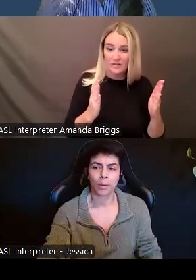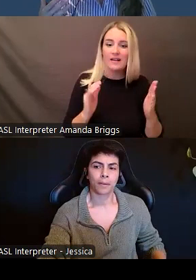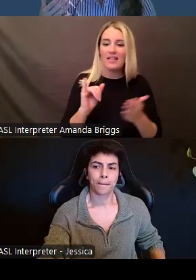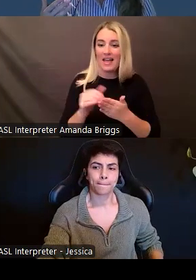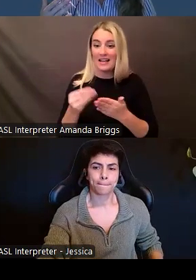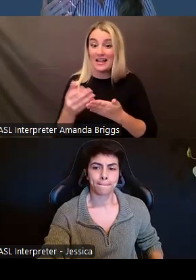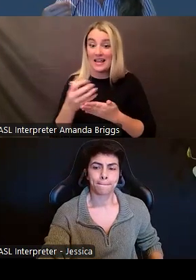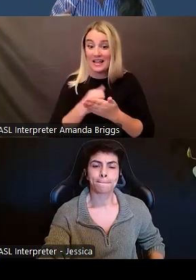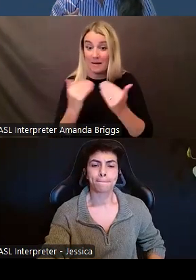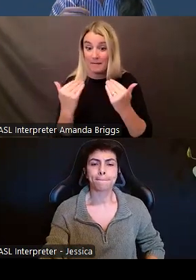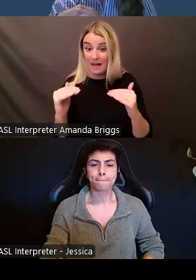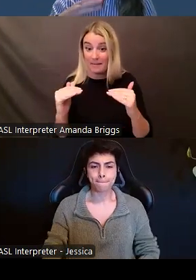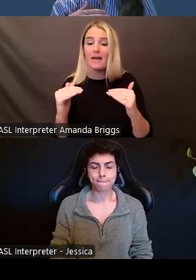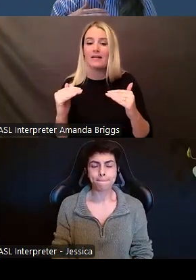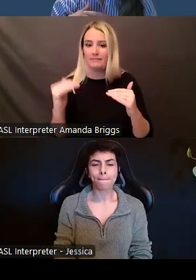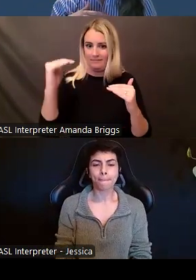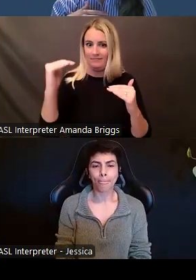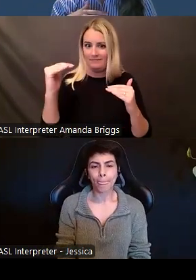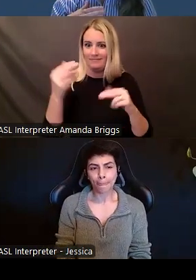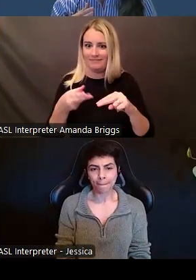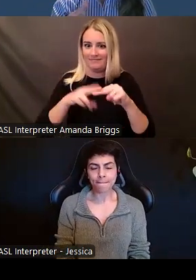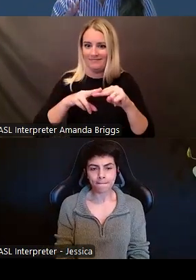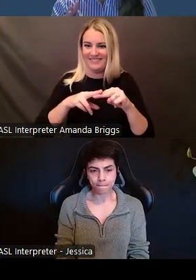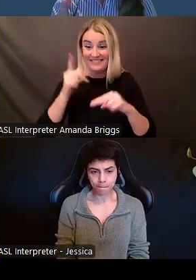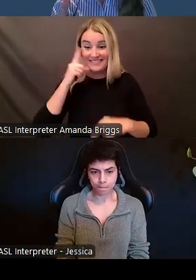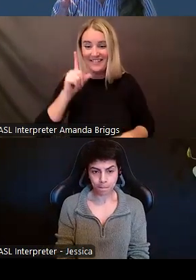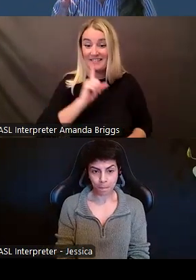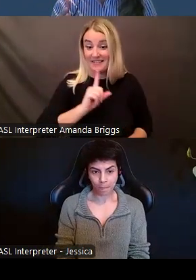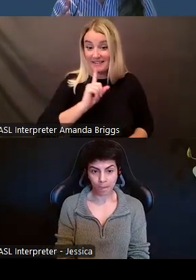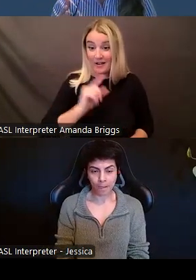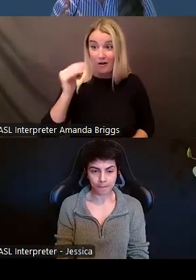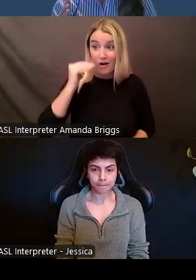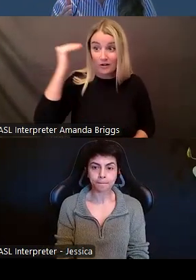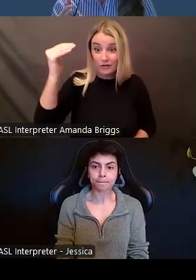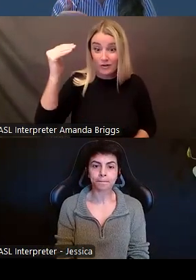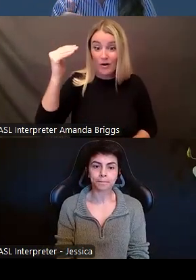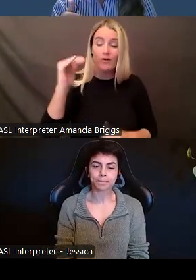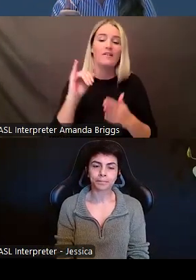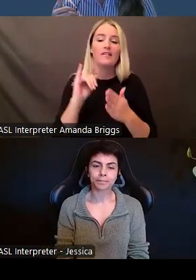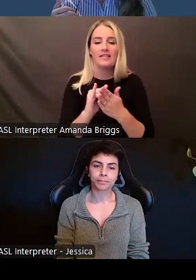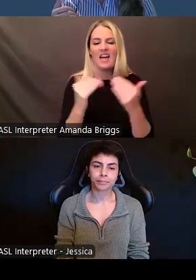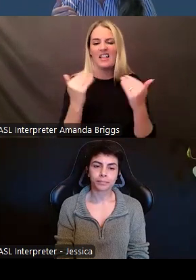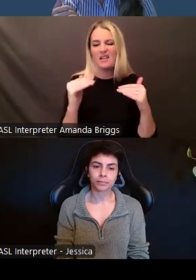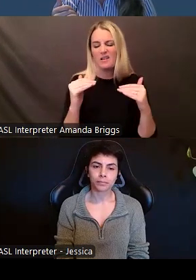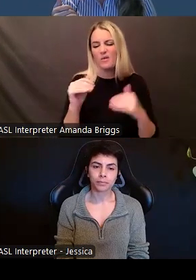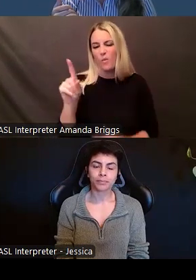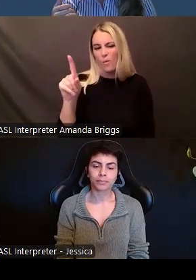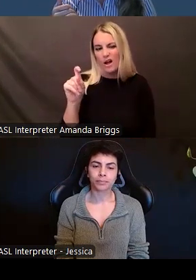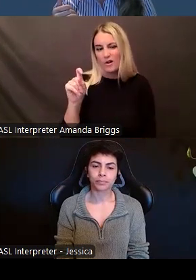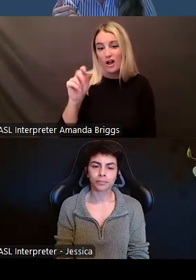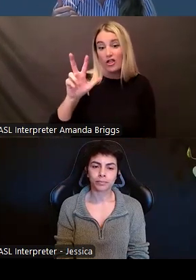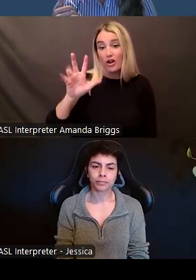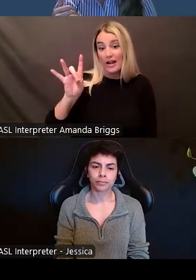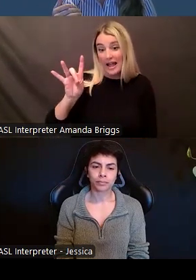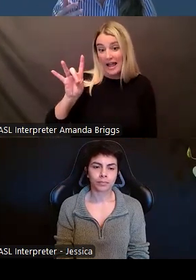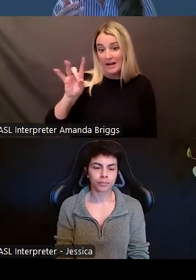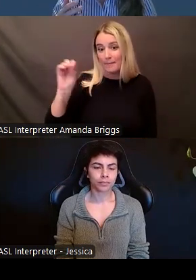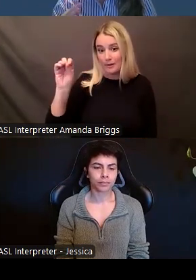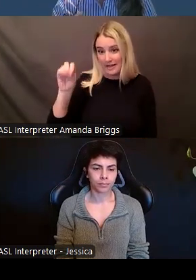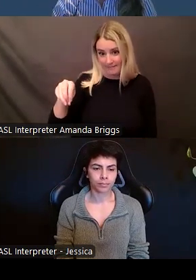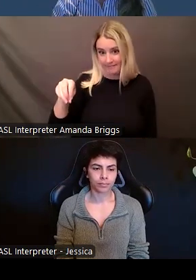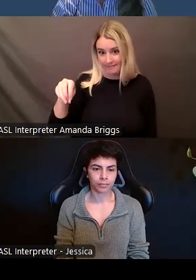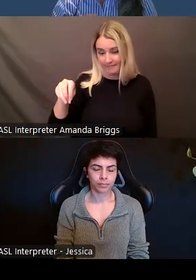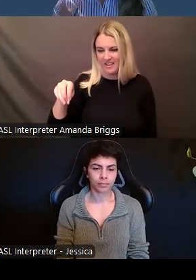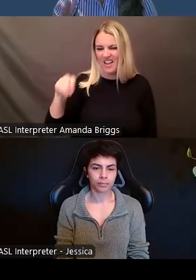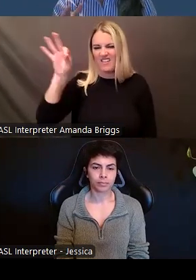Just as an example, for a single adult, the limit is 138% of the federal poverty level,